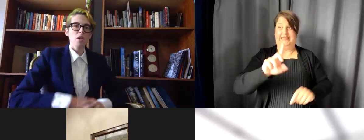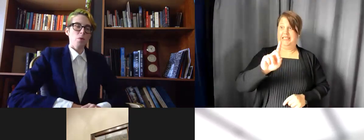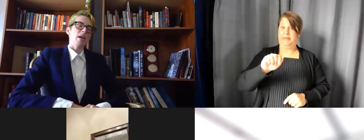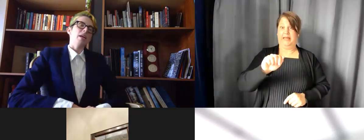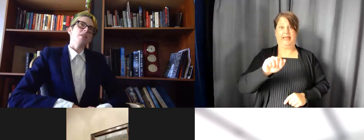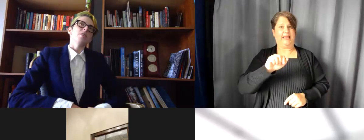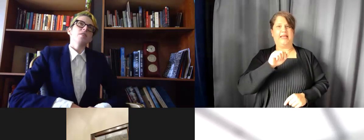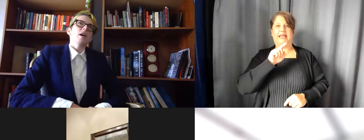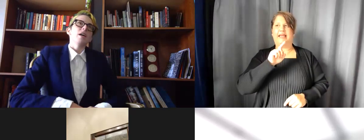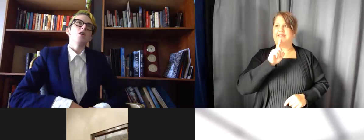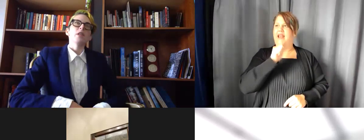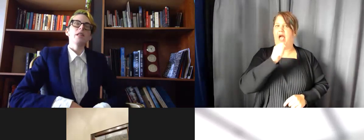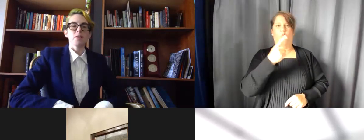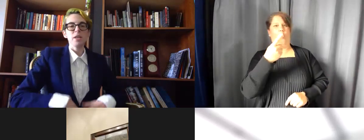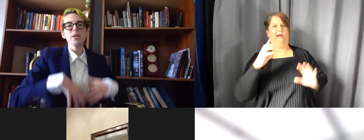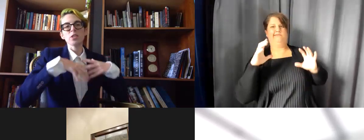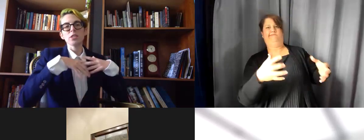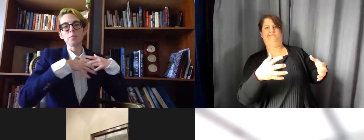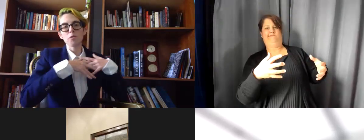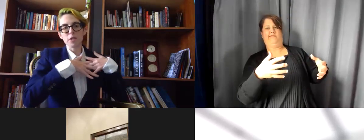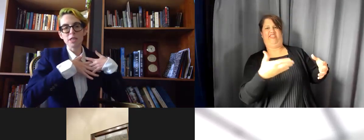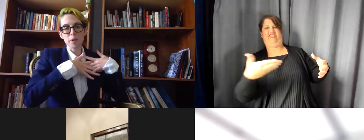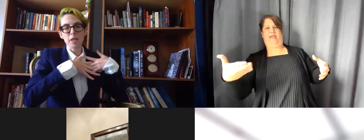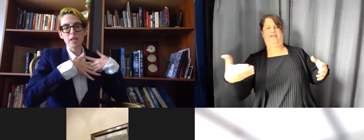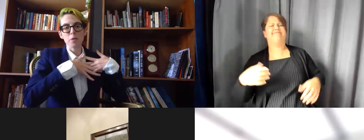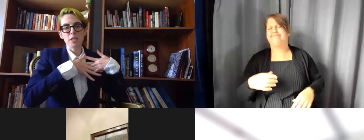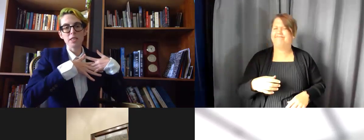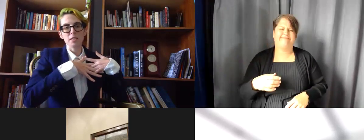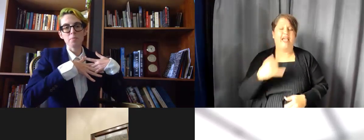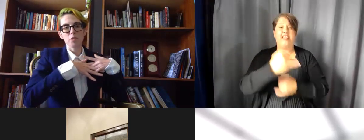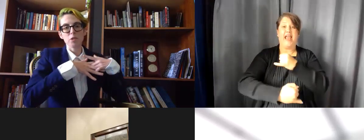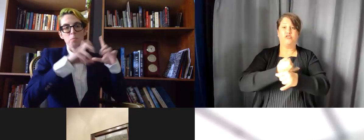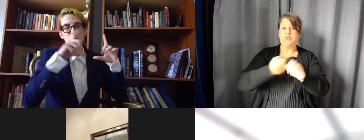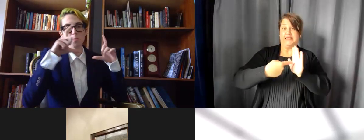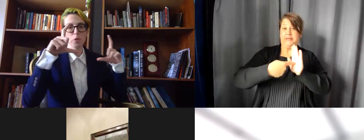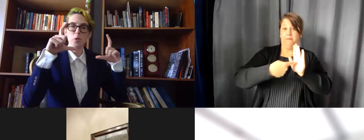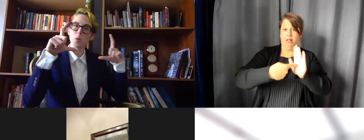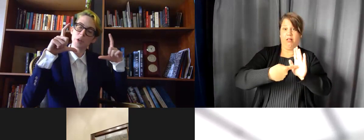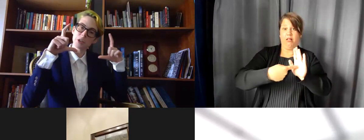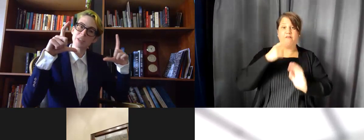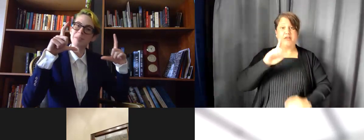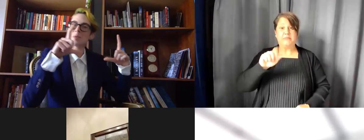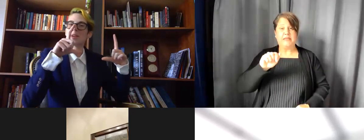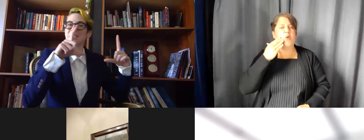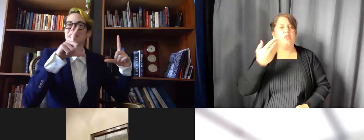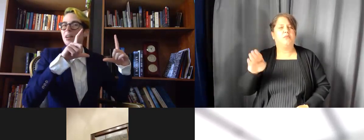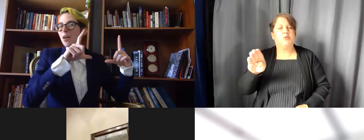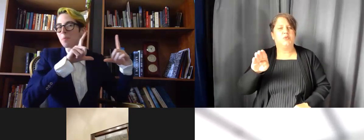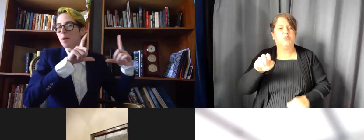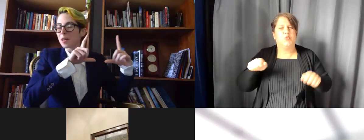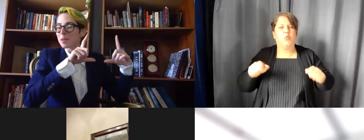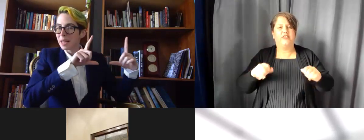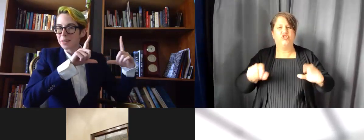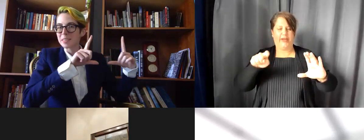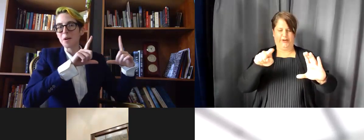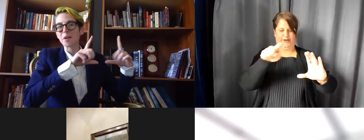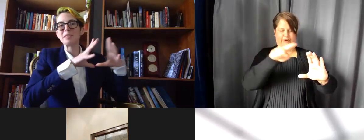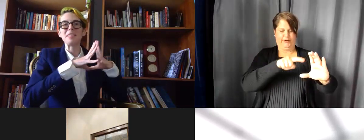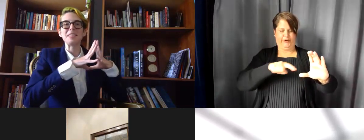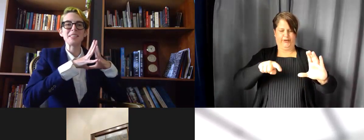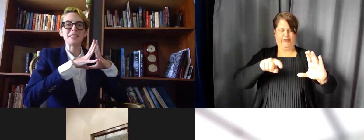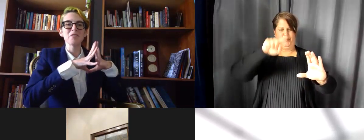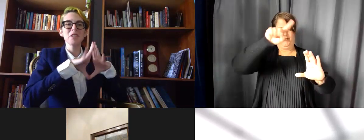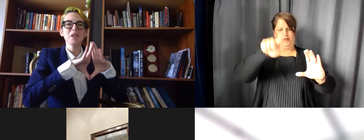Farrah Garland: and I know that, like the international symbol for disability, which is the the the blue wheelchair symbol that you see on all the parking plackers and parking spaces and stuff.